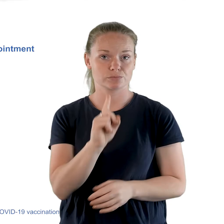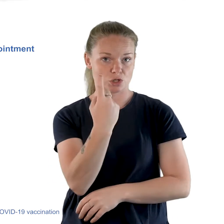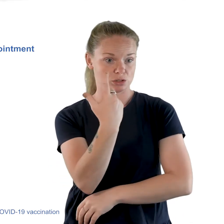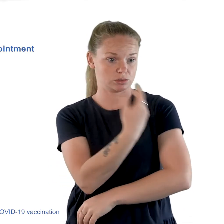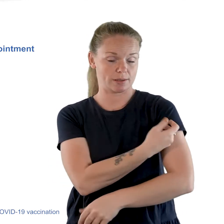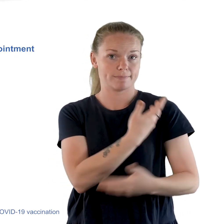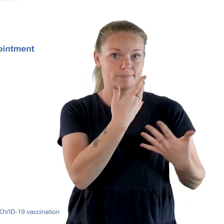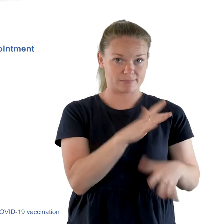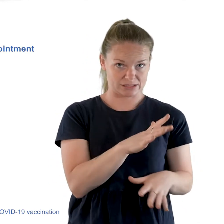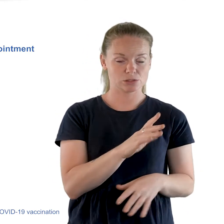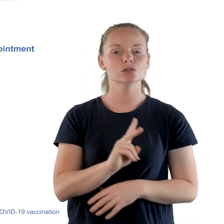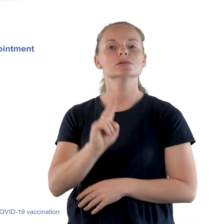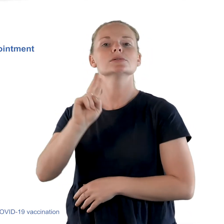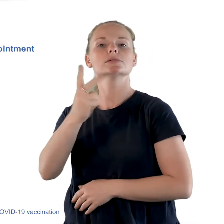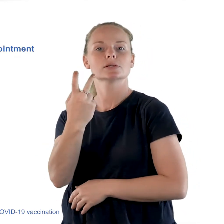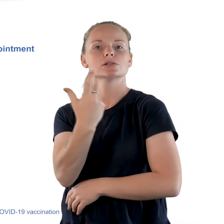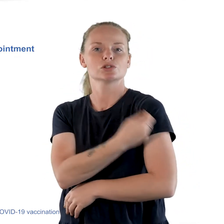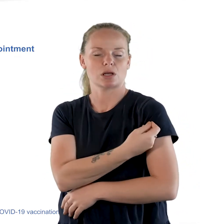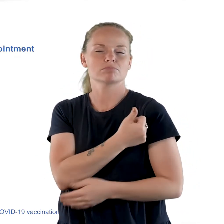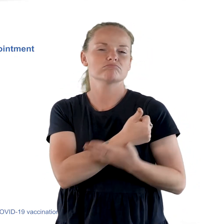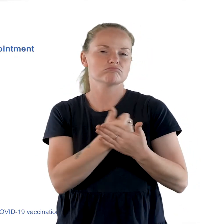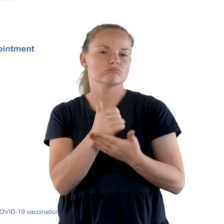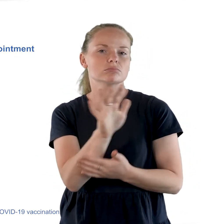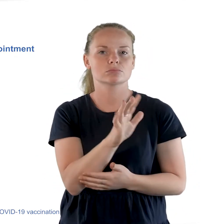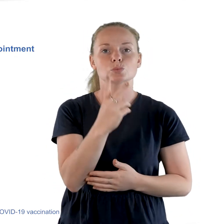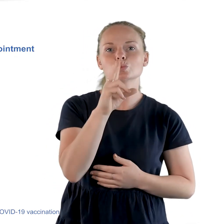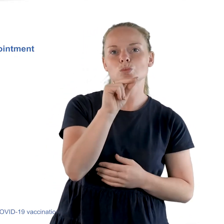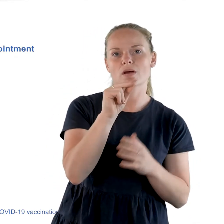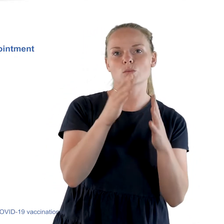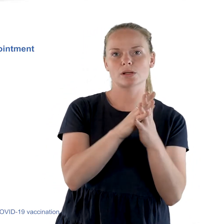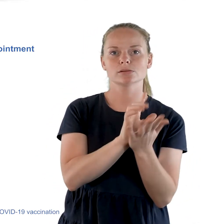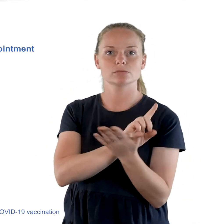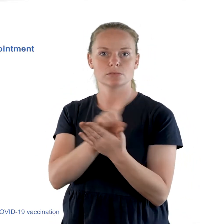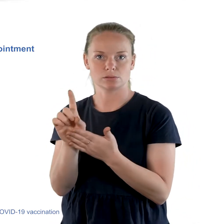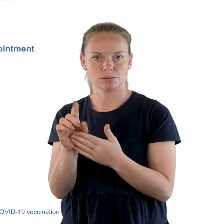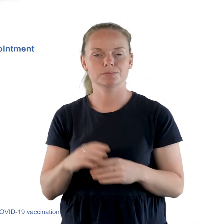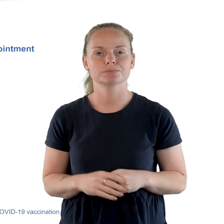These doses are generally given about 12 weeks apart.